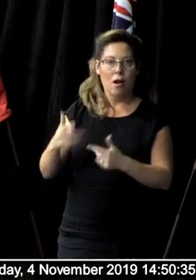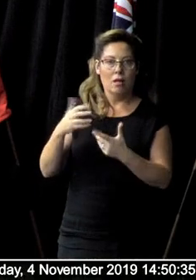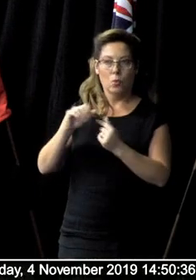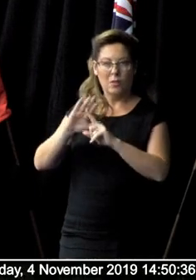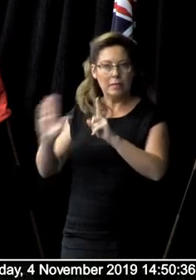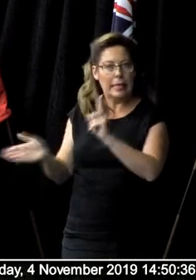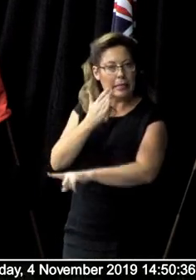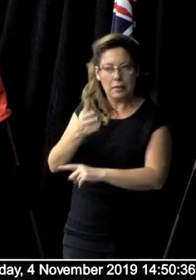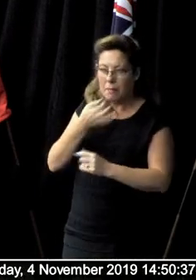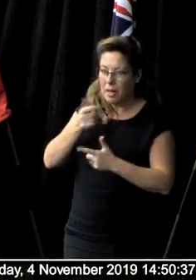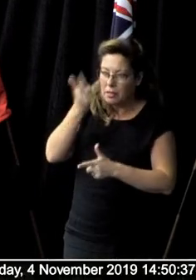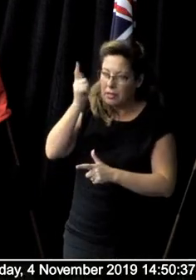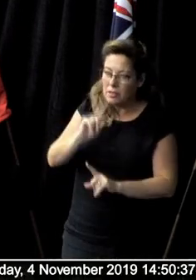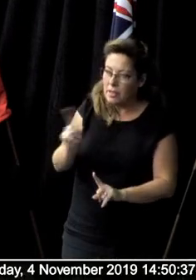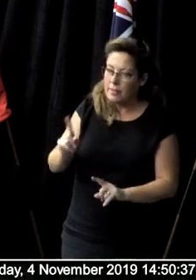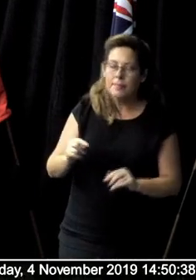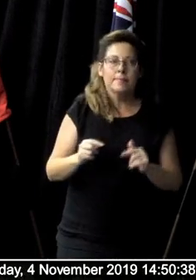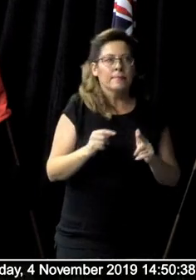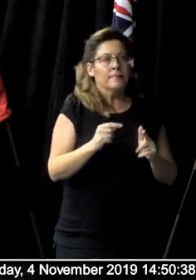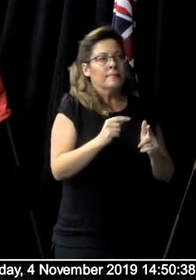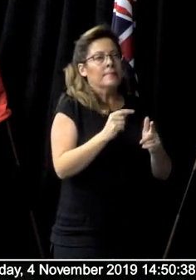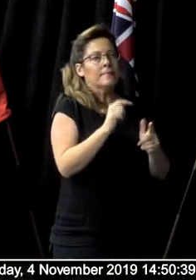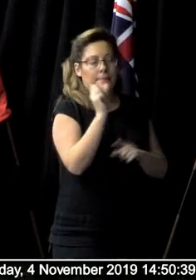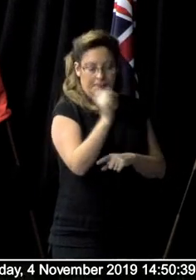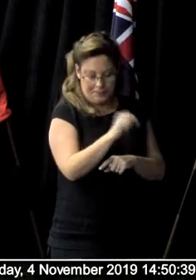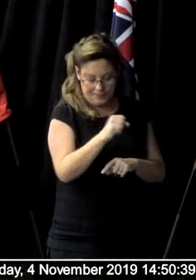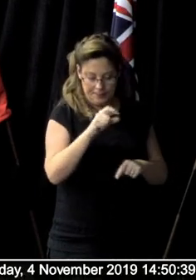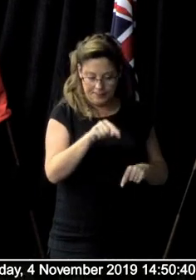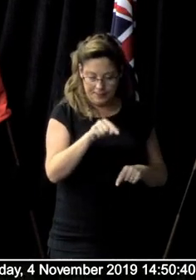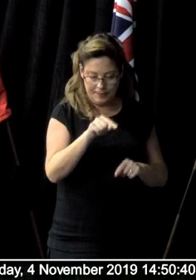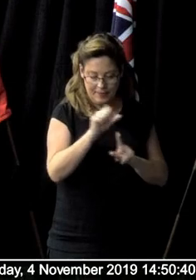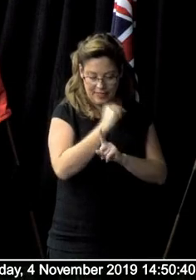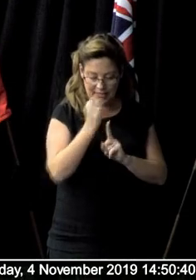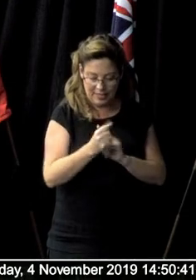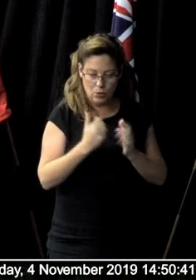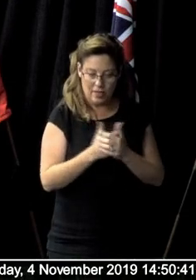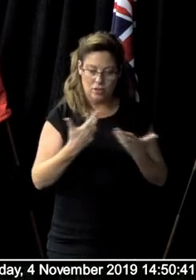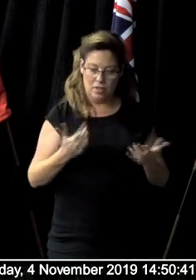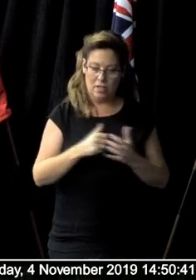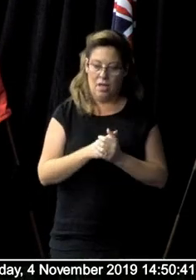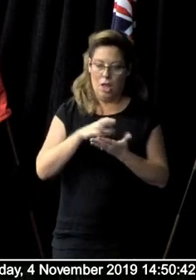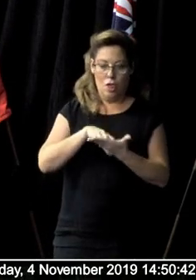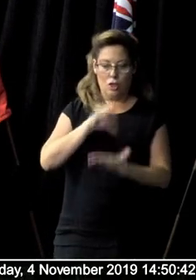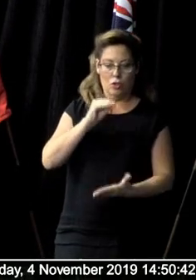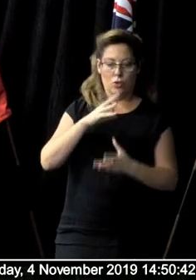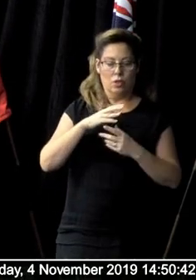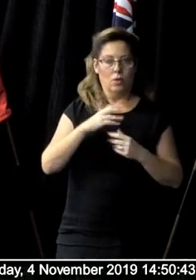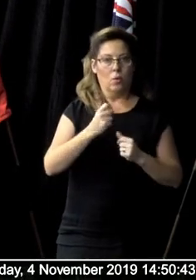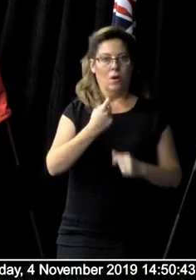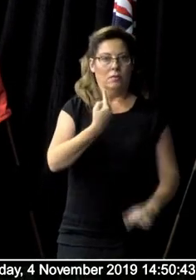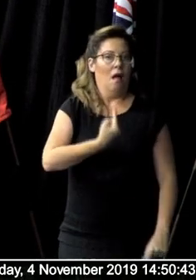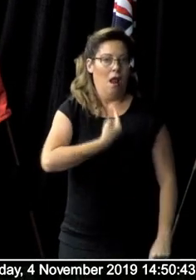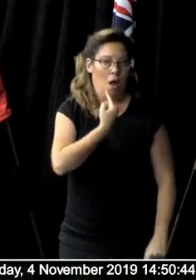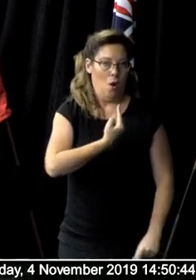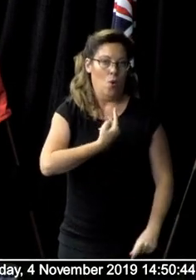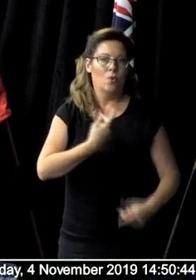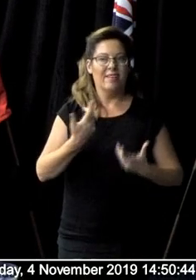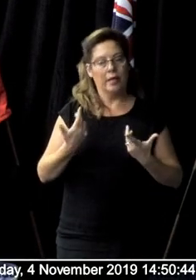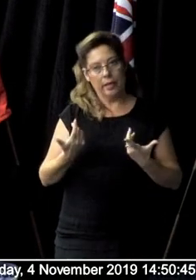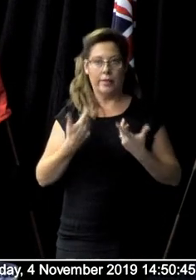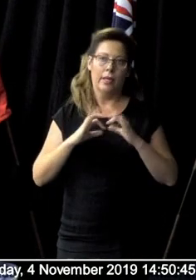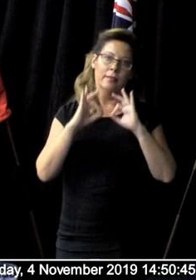This was a situation where the student had been alone in a special education classroom